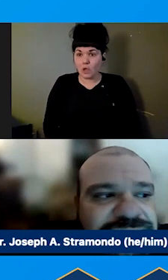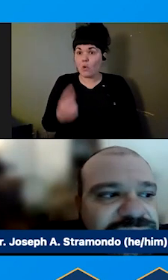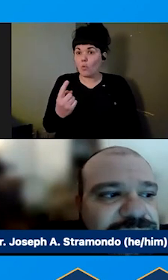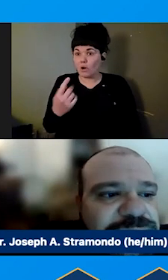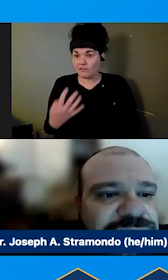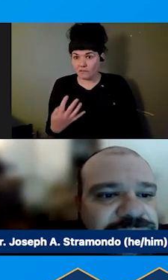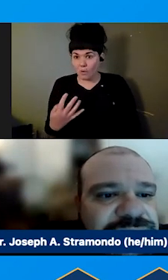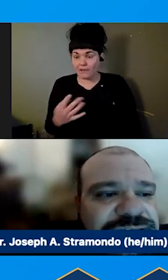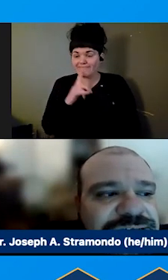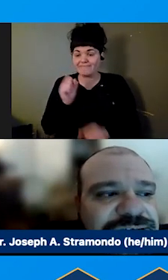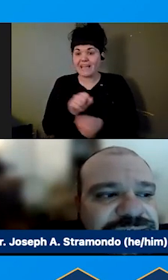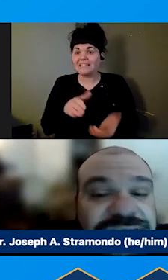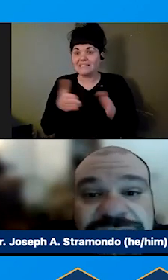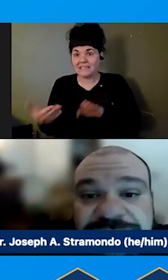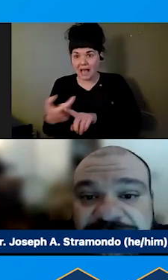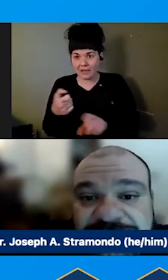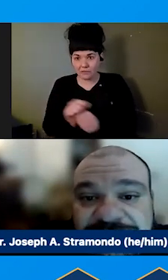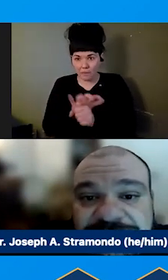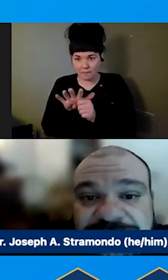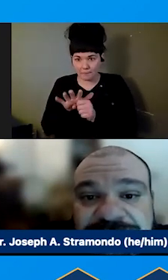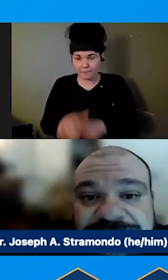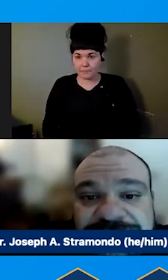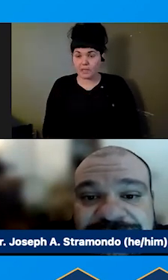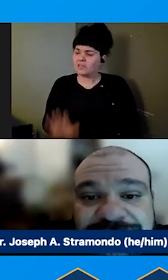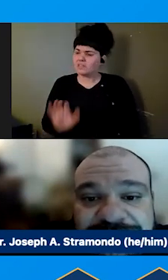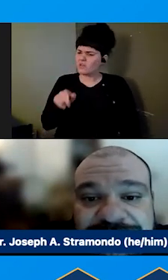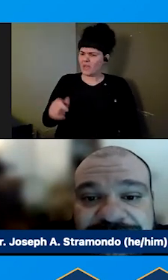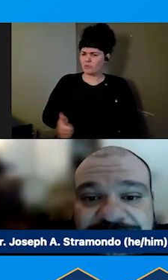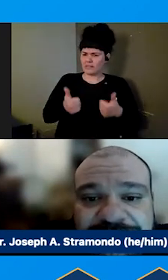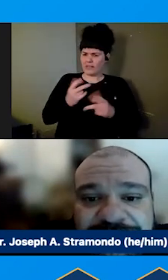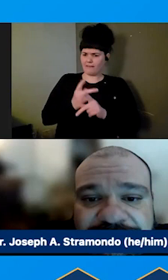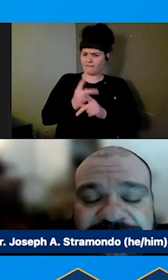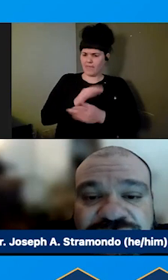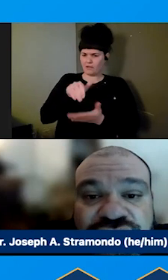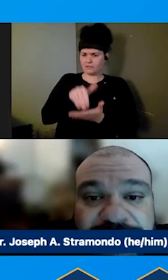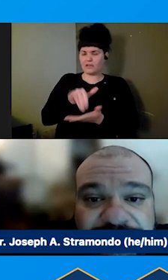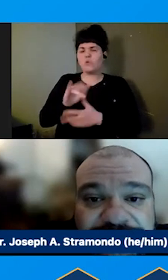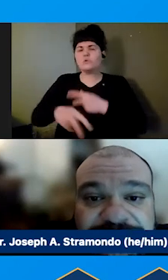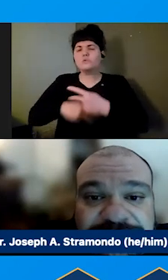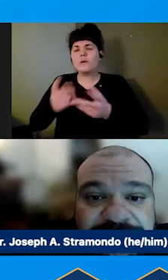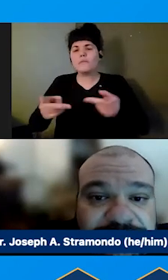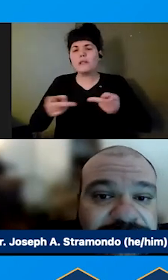Okay. So -- died from the disease. So it was the life care center and places like this